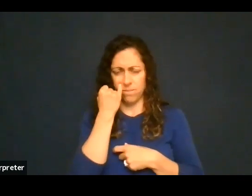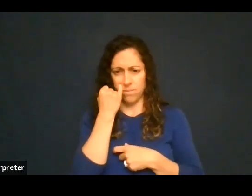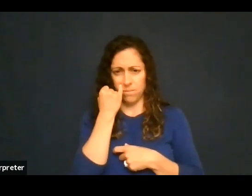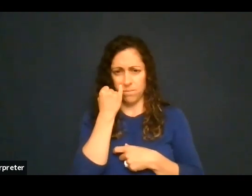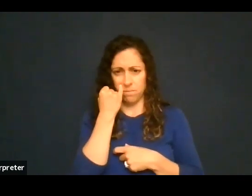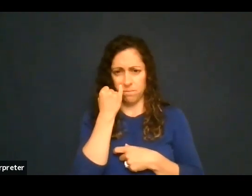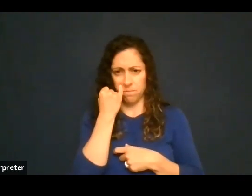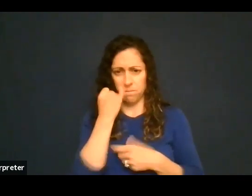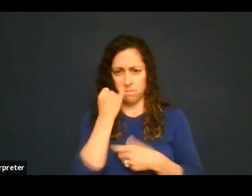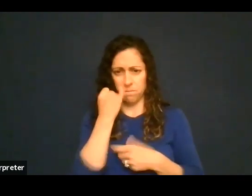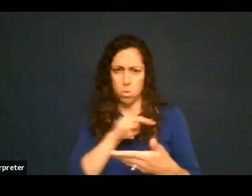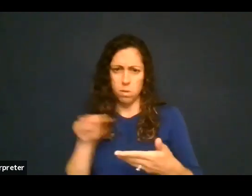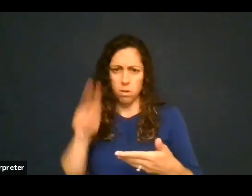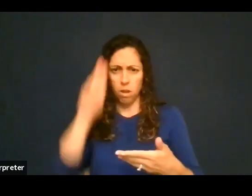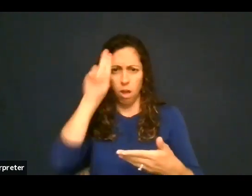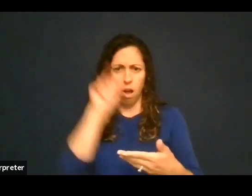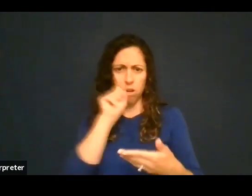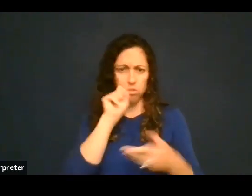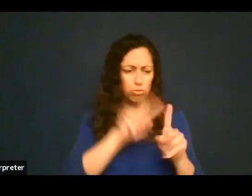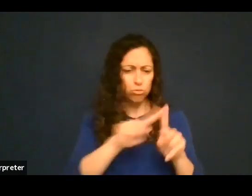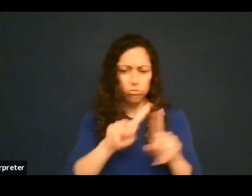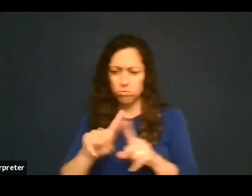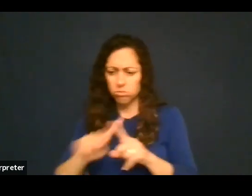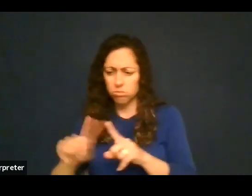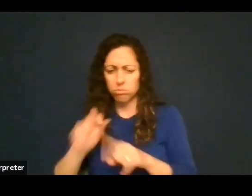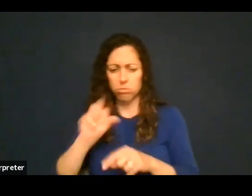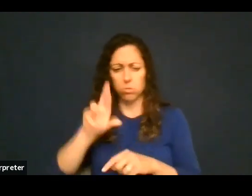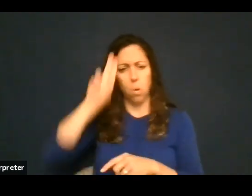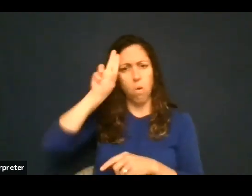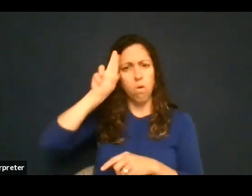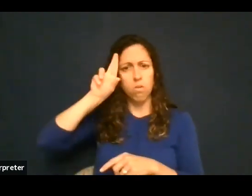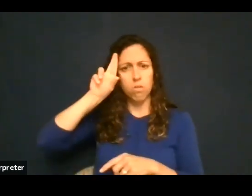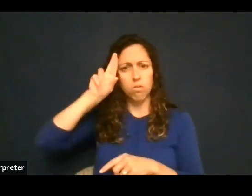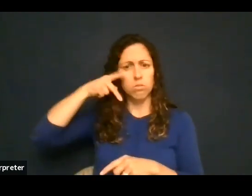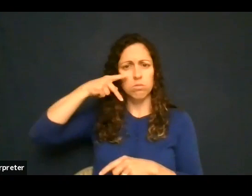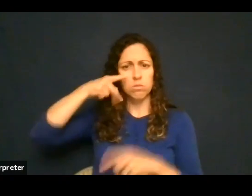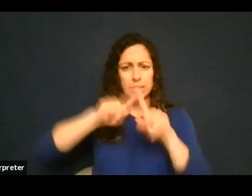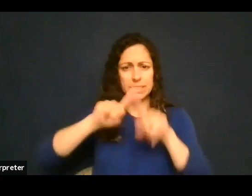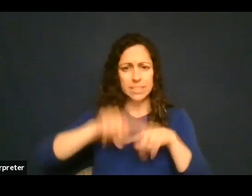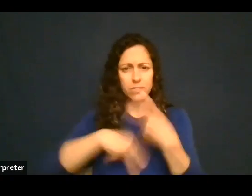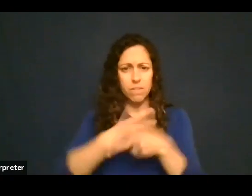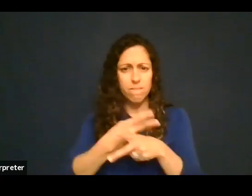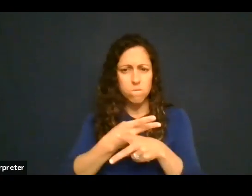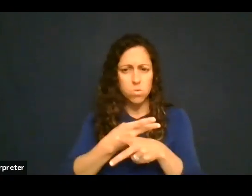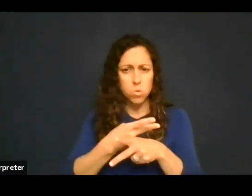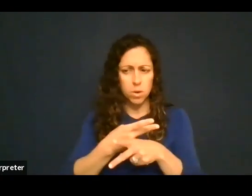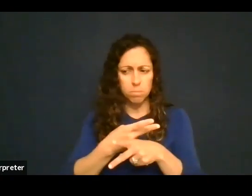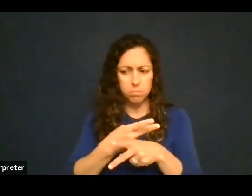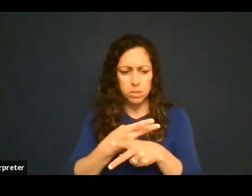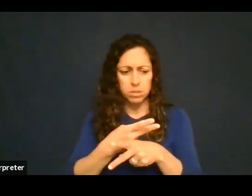or retinitis pigmentosa forms clinically and optimize your tool box for that.